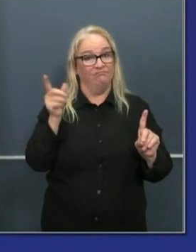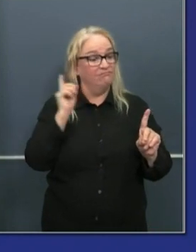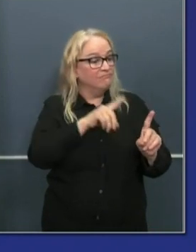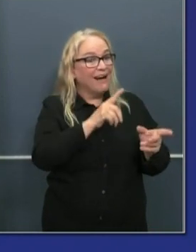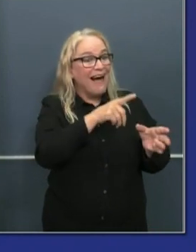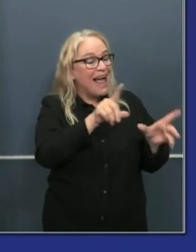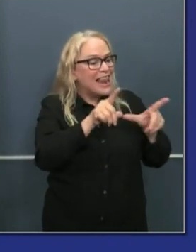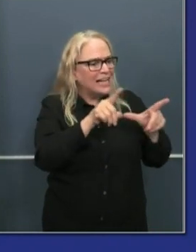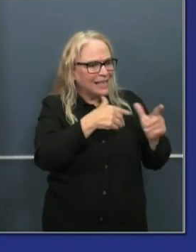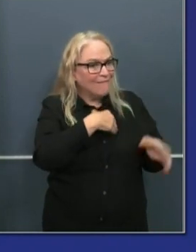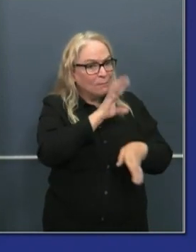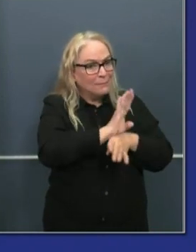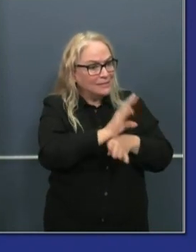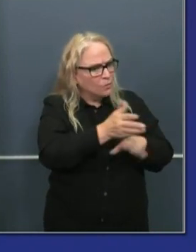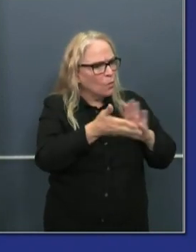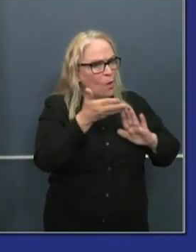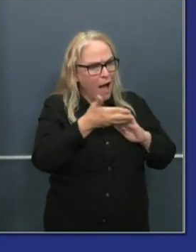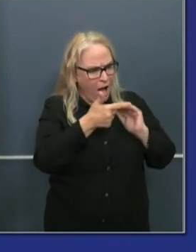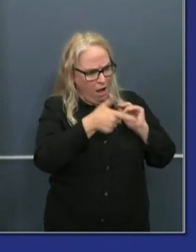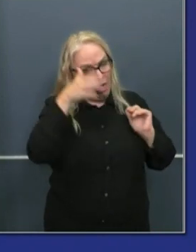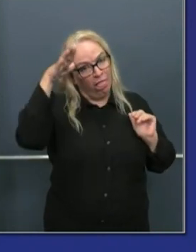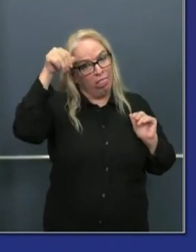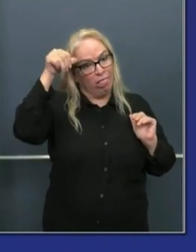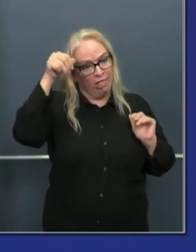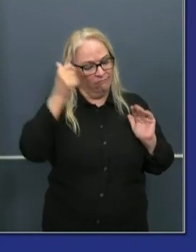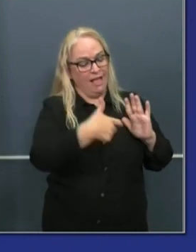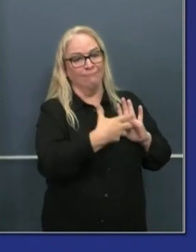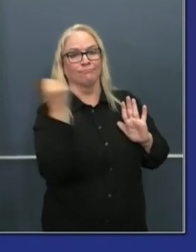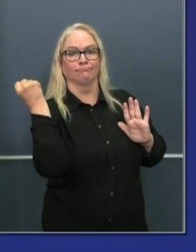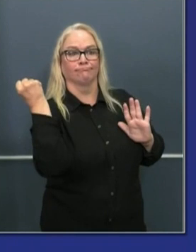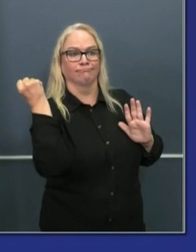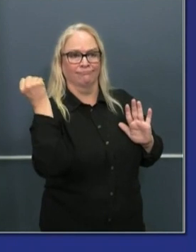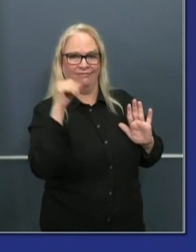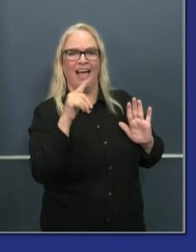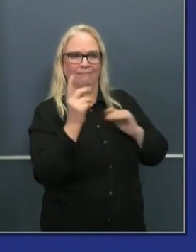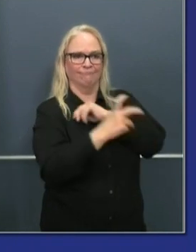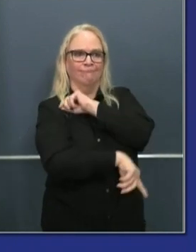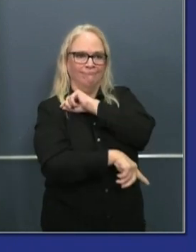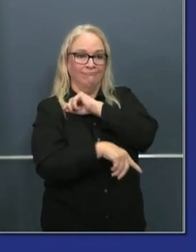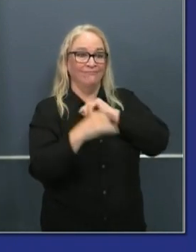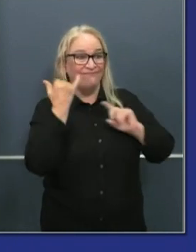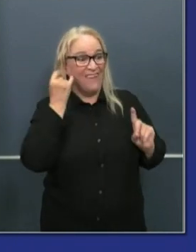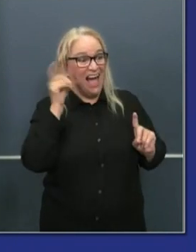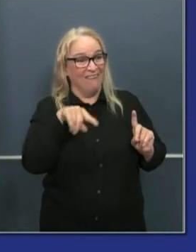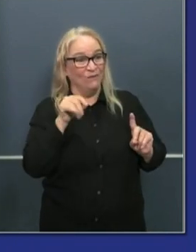THEY ARE FOCUSED ON THOSE NONCOMPLIANCE ISSUES. THEN WE LOOK AT THINGS LIKE LICENSING OR BUSINESS